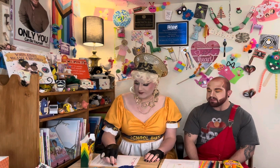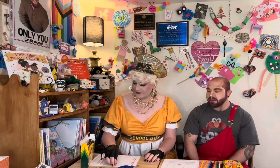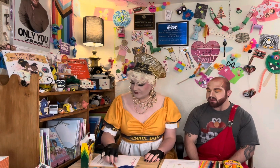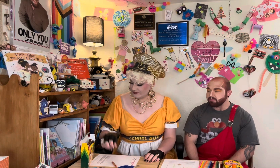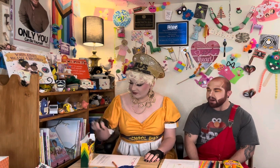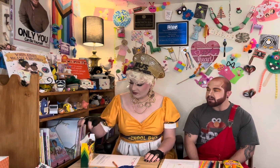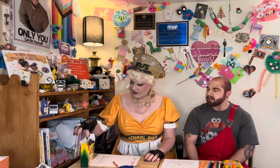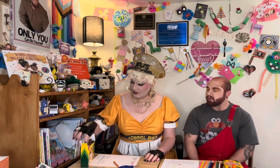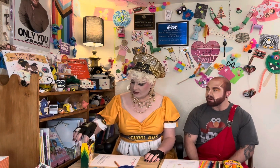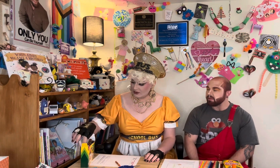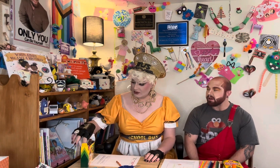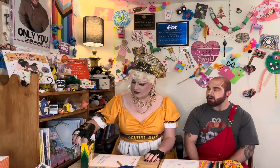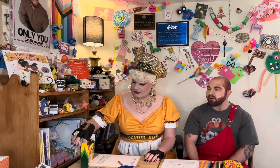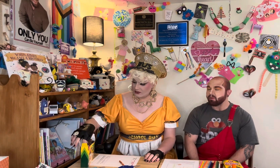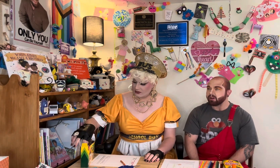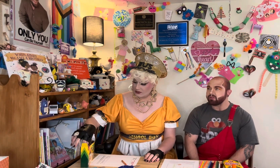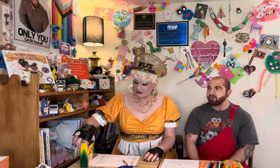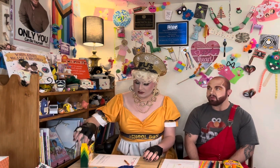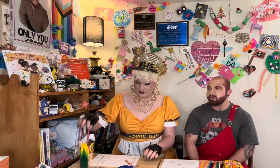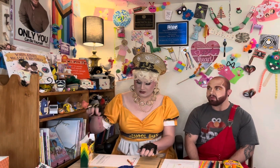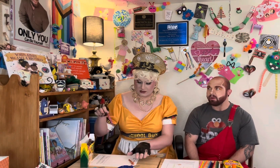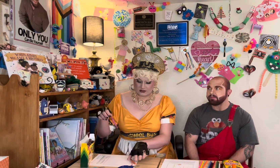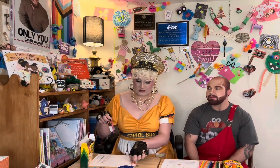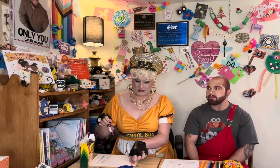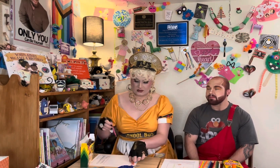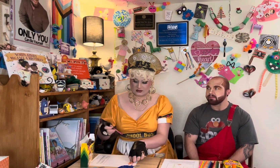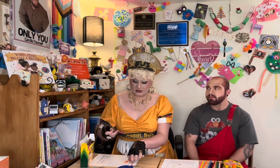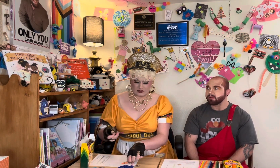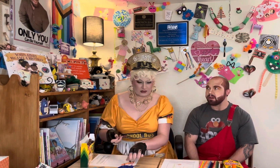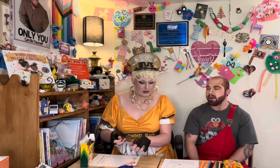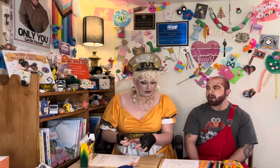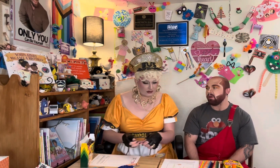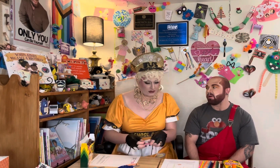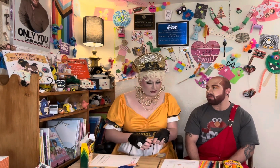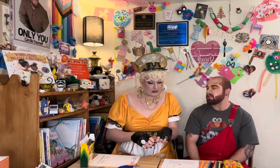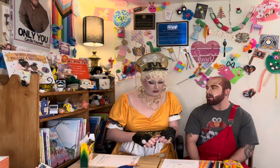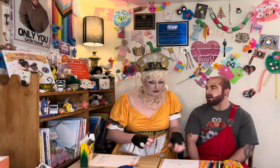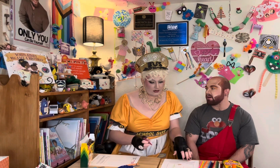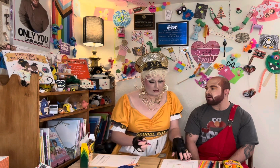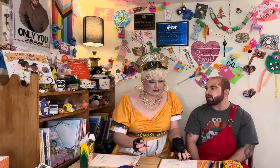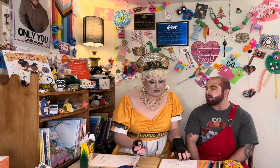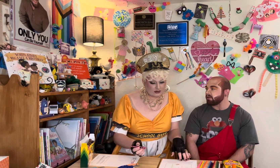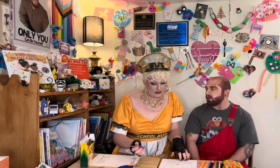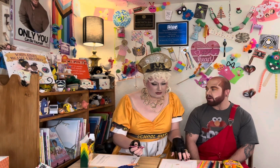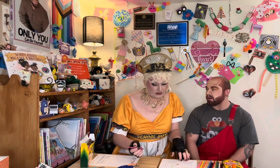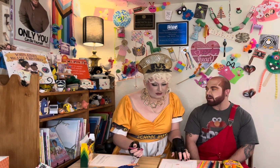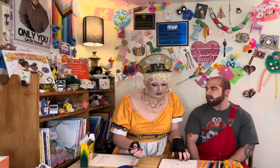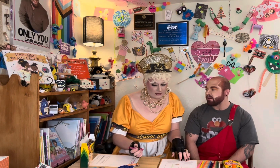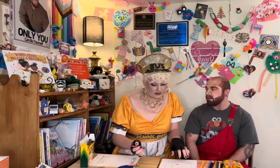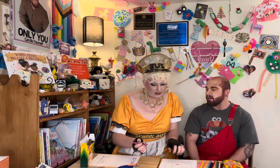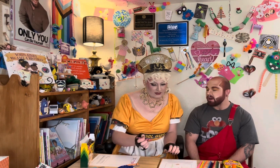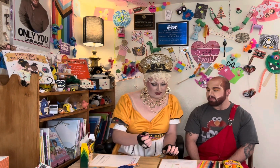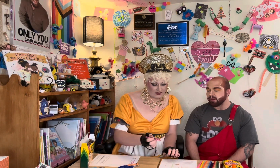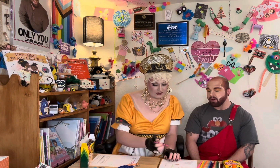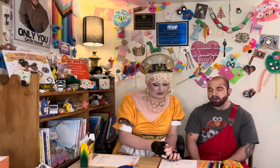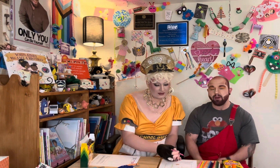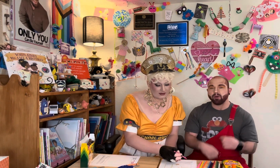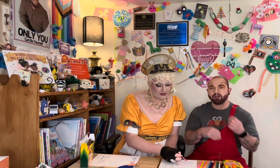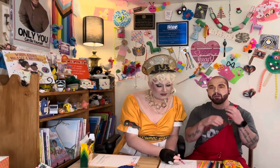outside the box. Like when I'm like: Oh, I want to do an Elmo-inspired look. I'm like: Okay, what are the